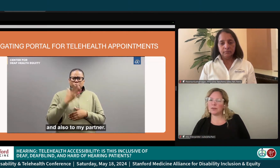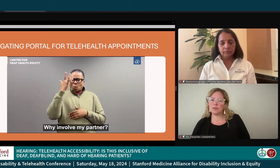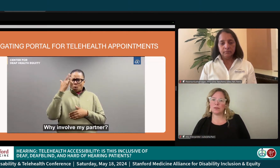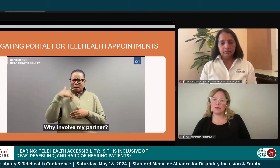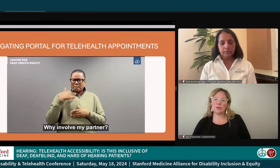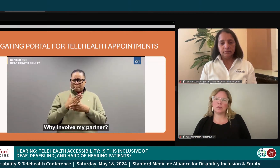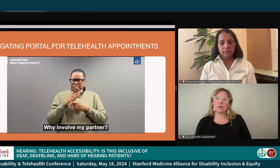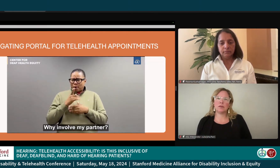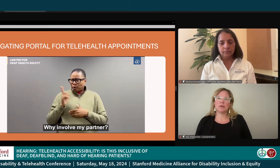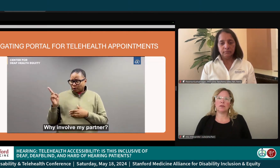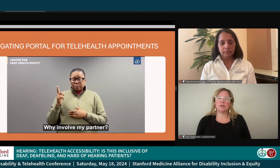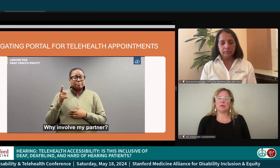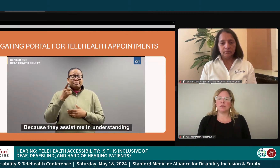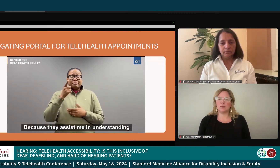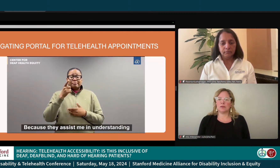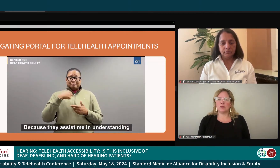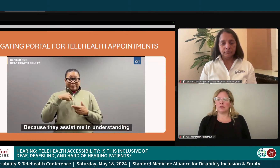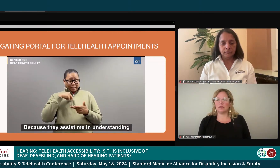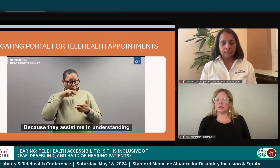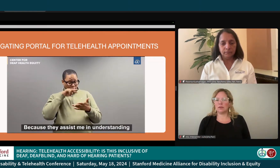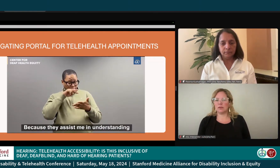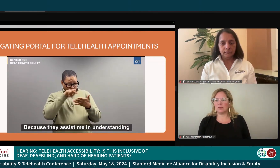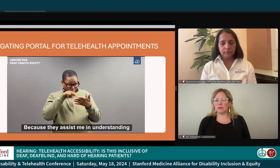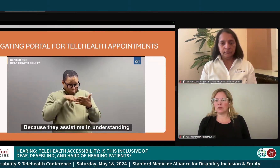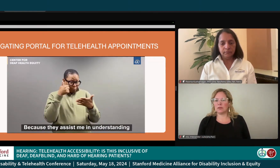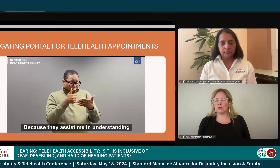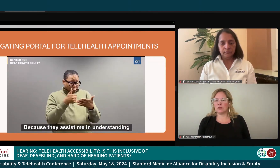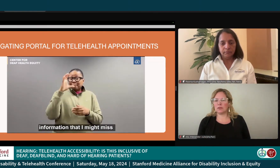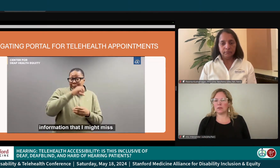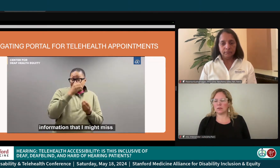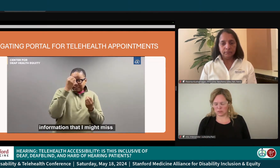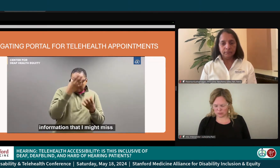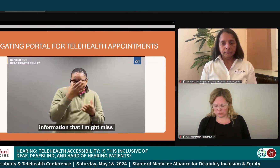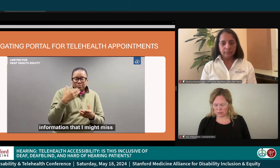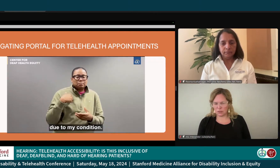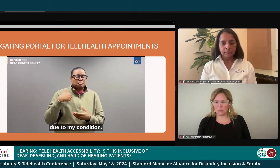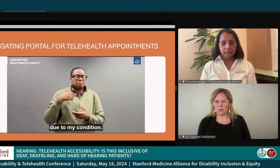why involve my partner? Because this assists me in understanding information that I might miss